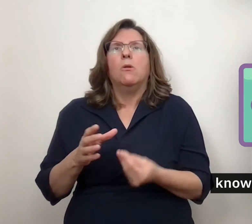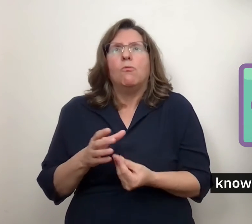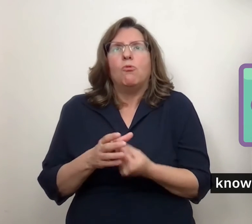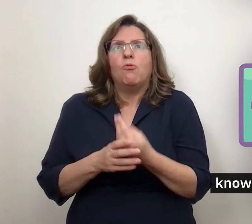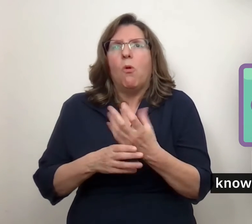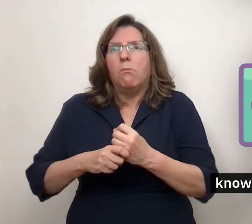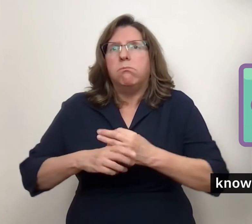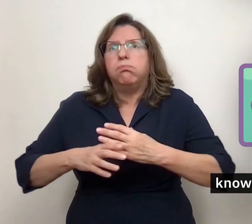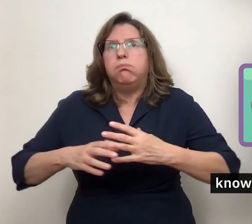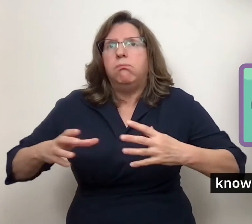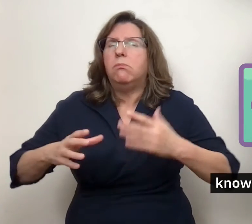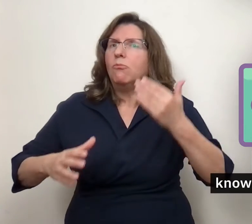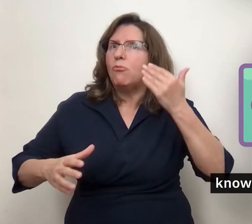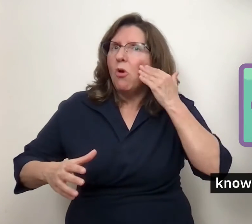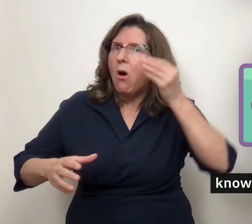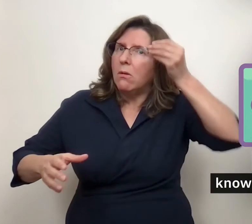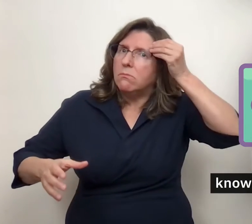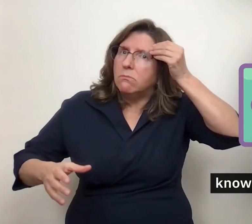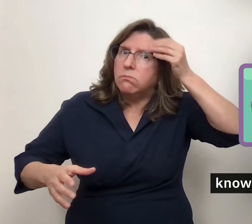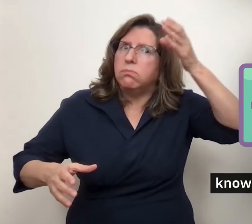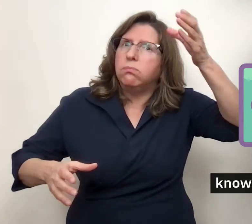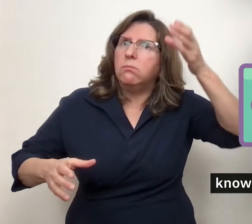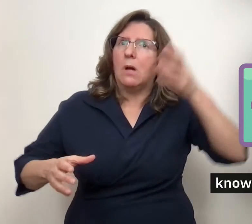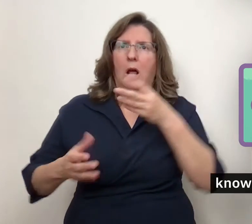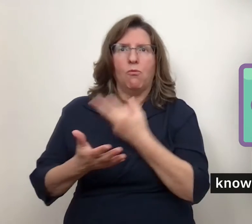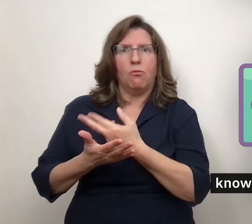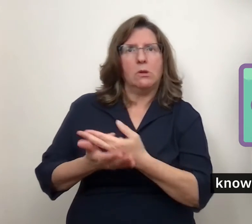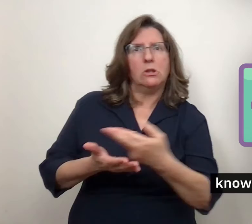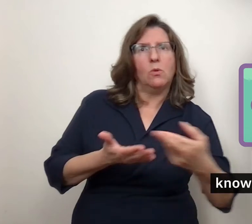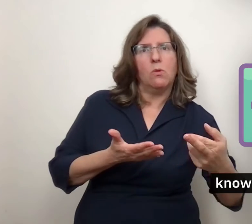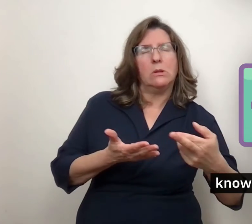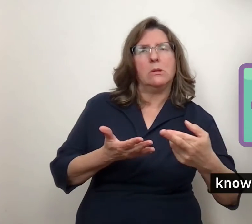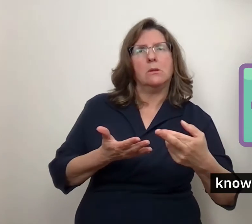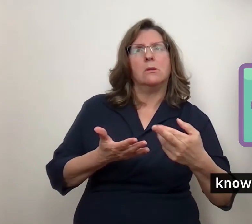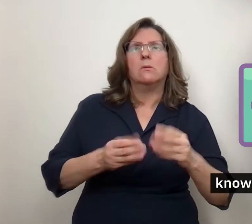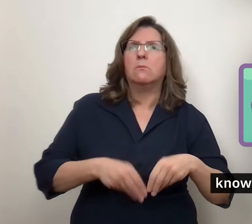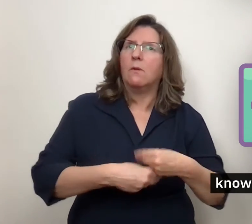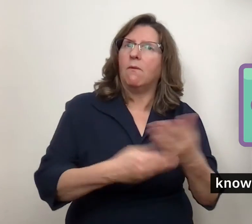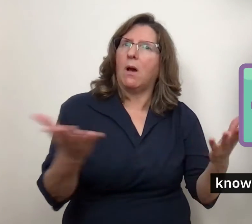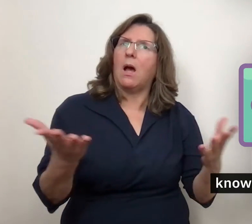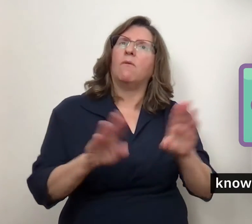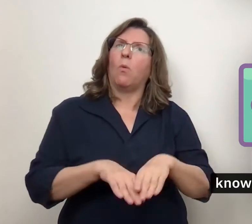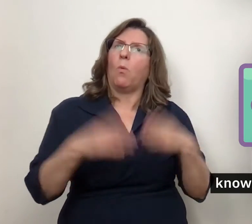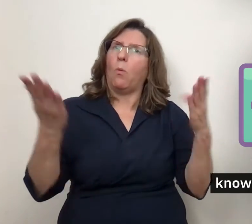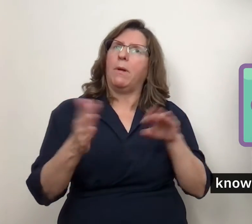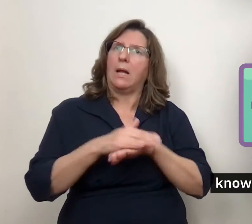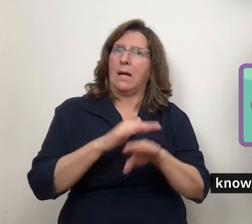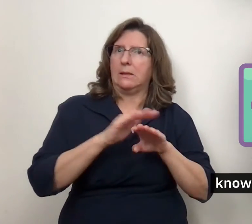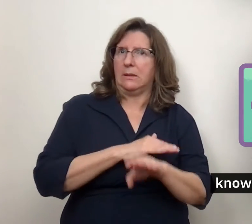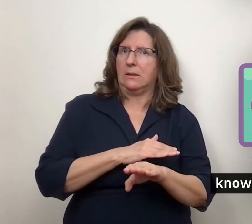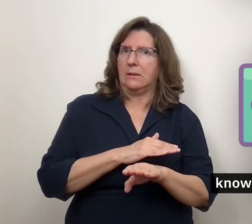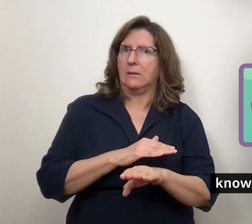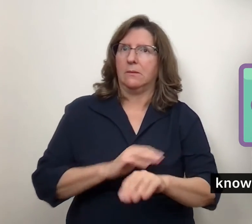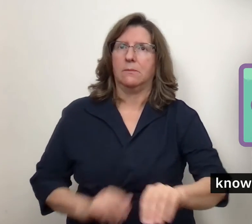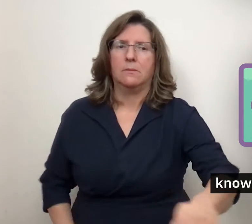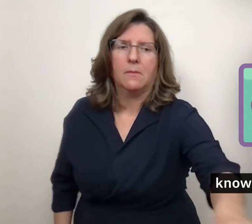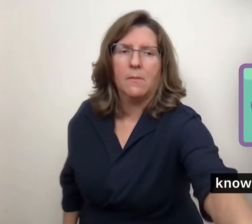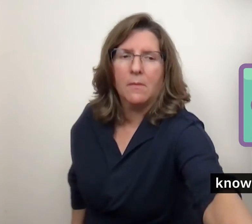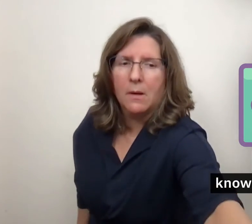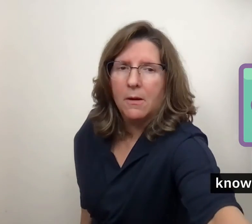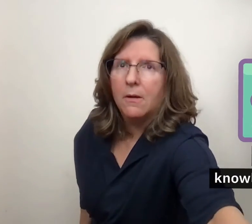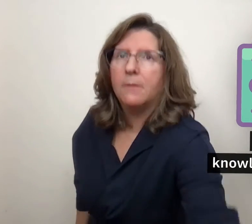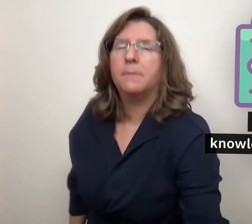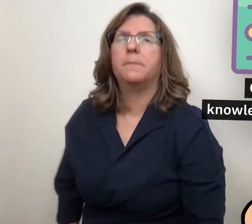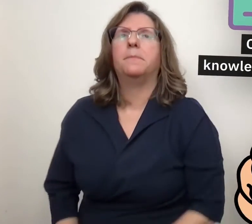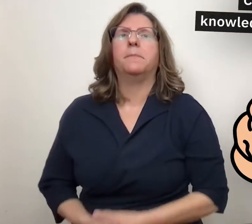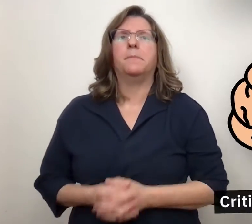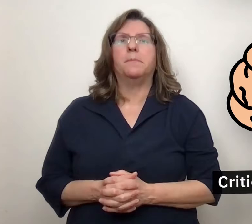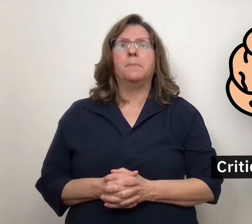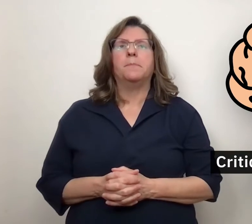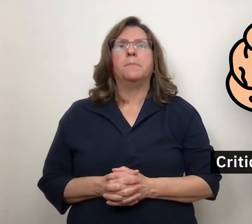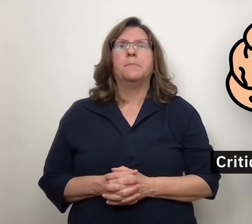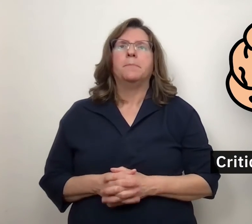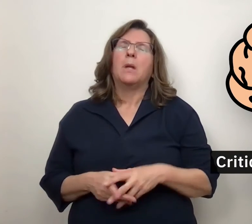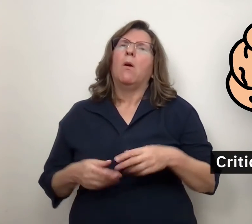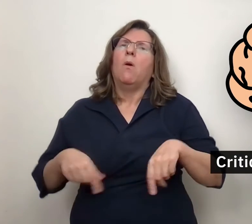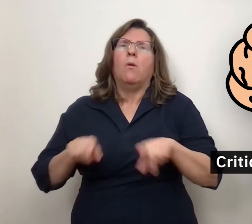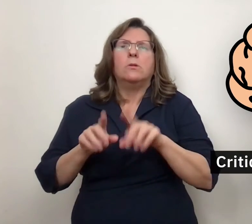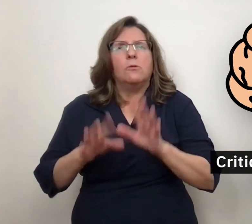Whoever is providing the sign language version of the lesson content